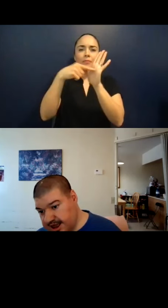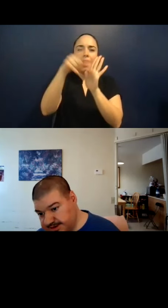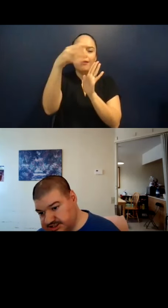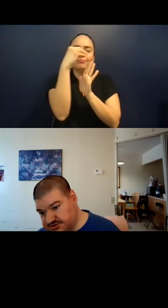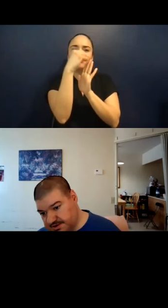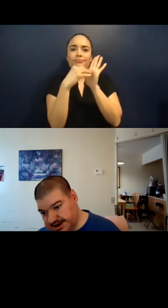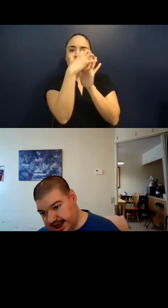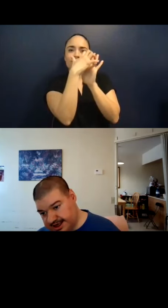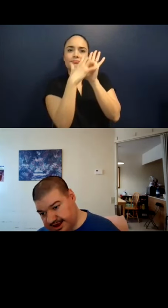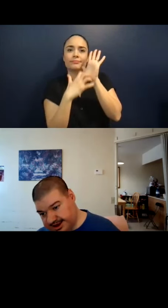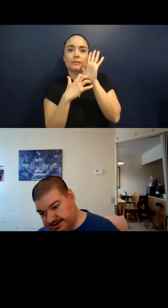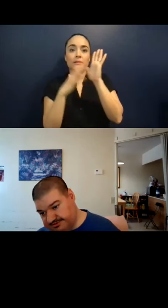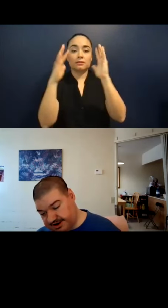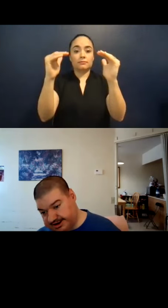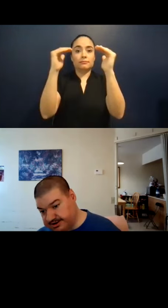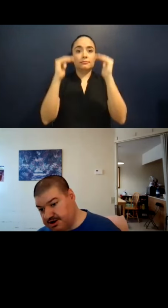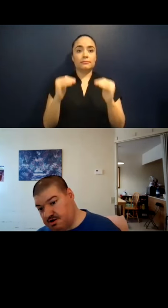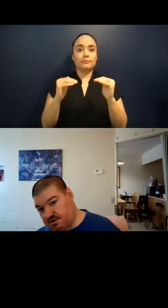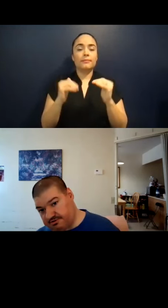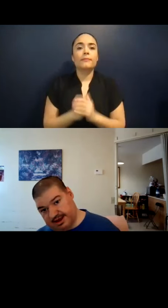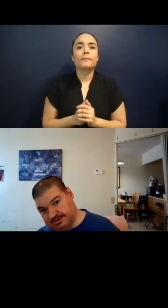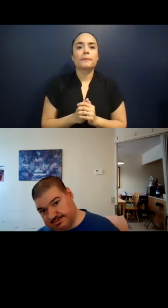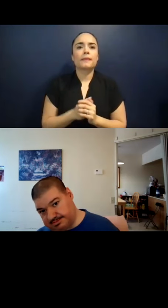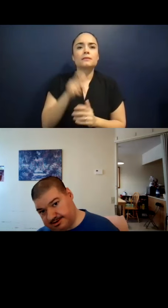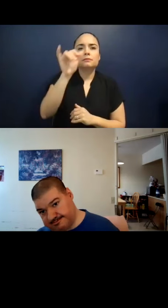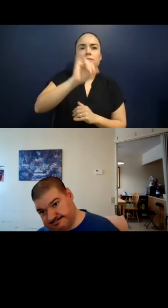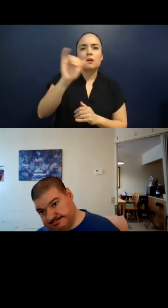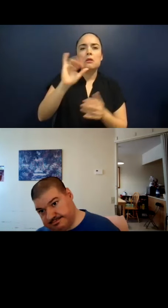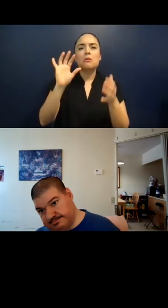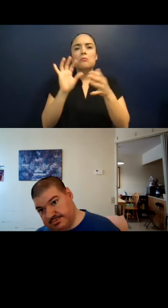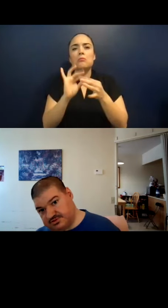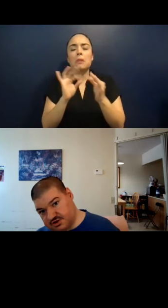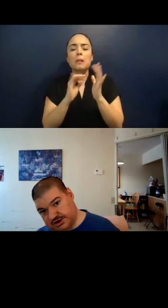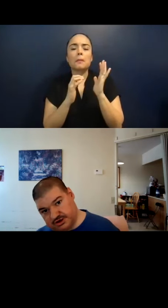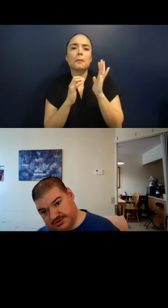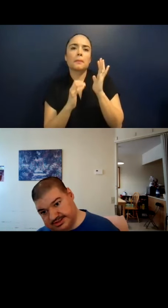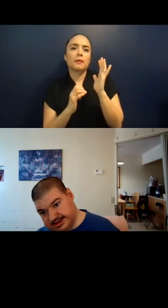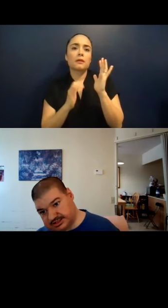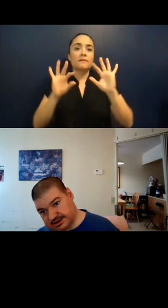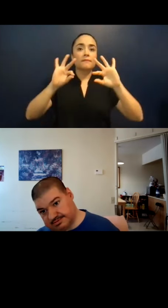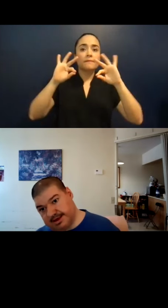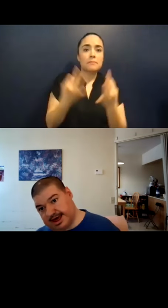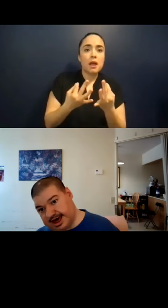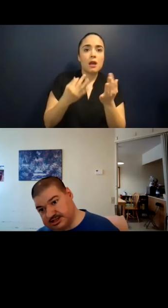you can help make this happen, please act now. The other message is very similar .